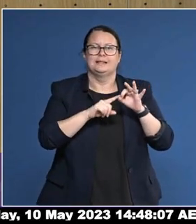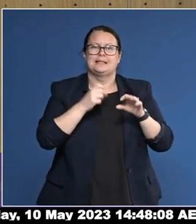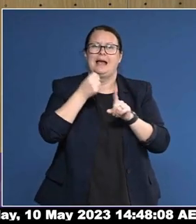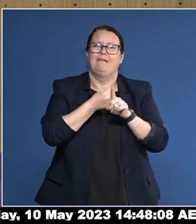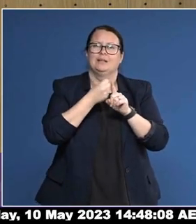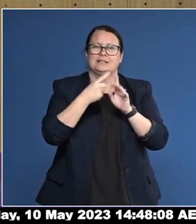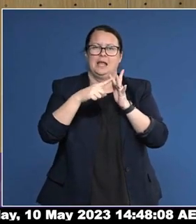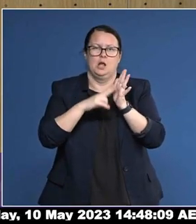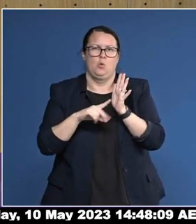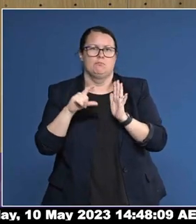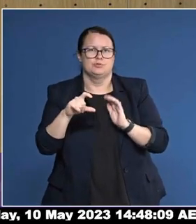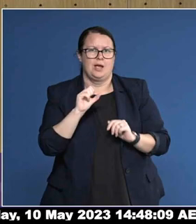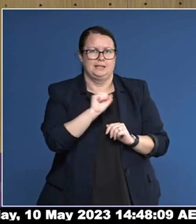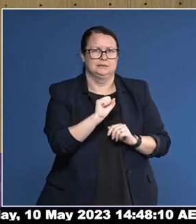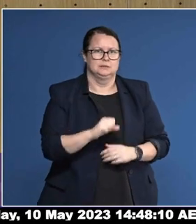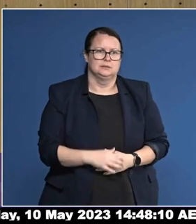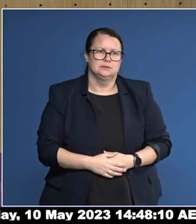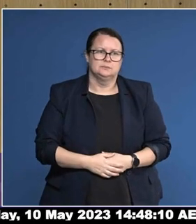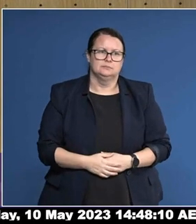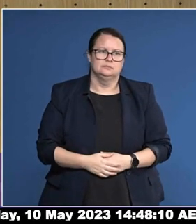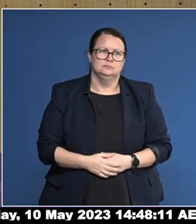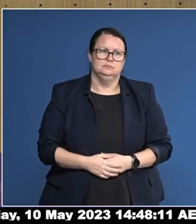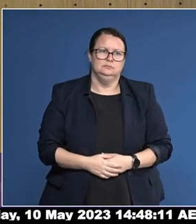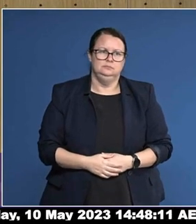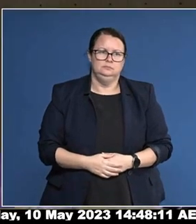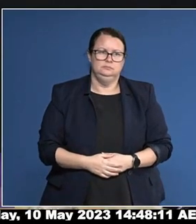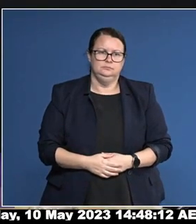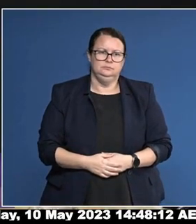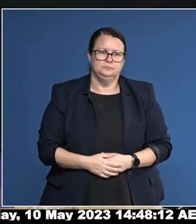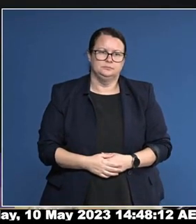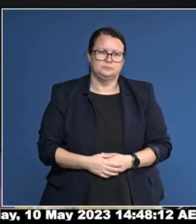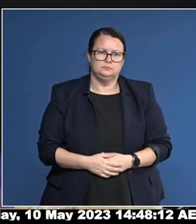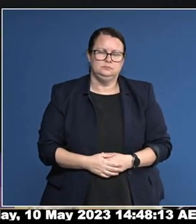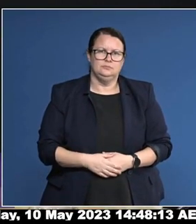Those services intended for a wider function than simply helping people into the NDIS? Absolutely, yes.